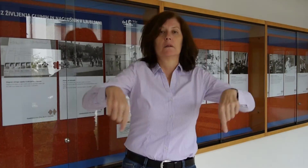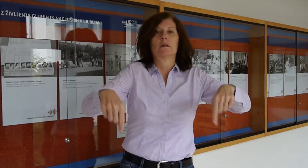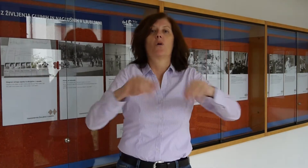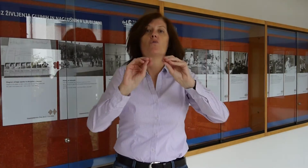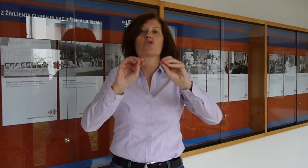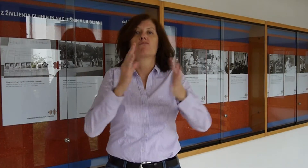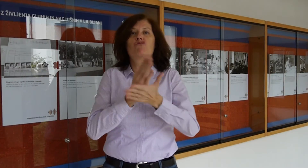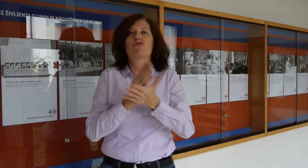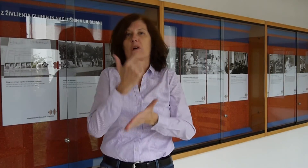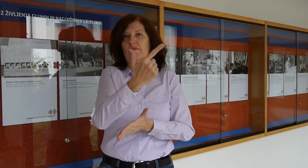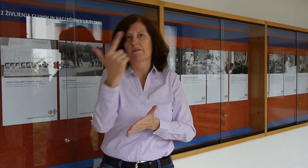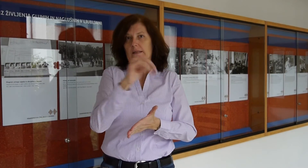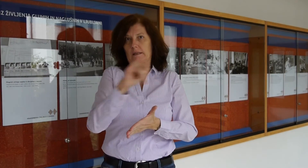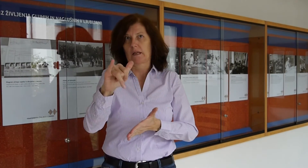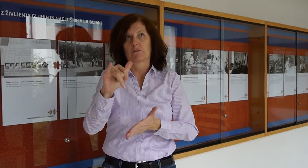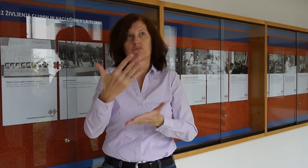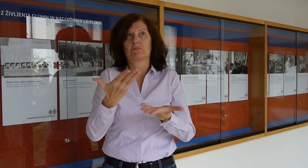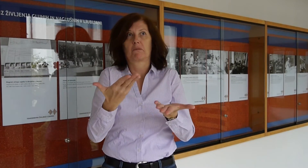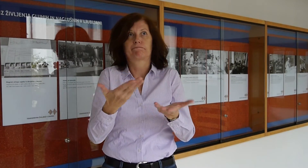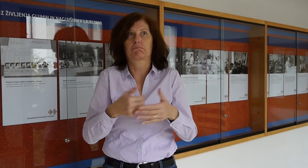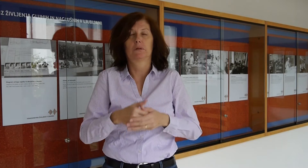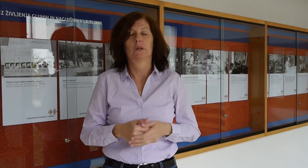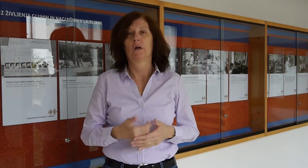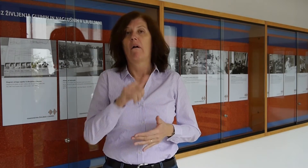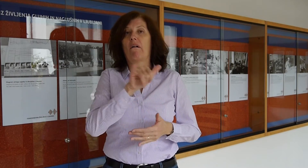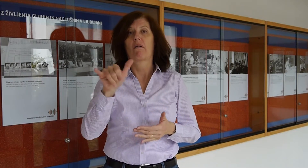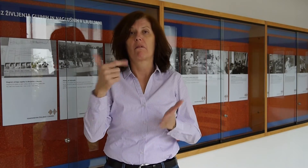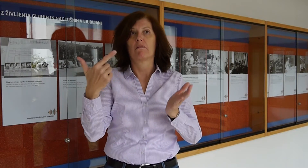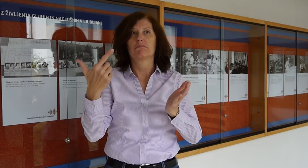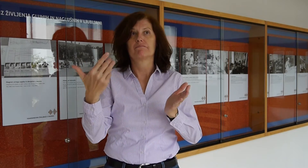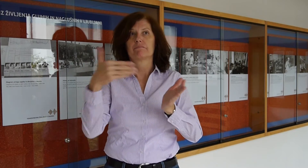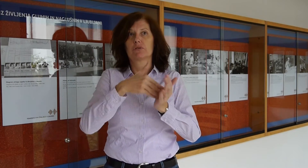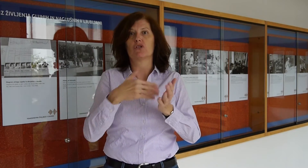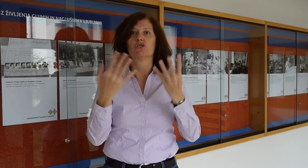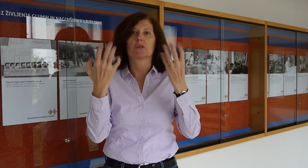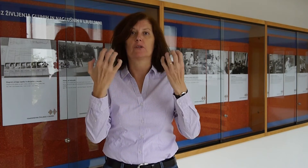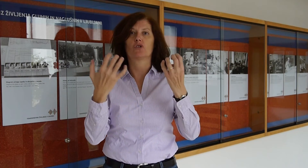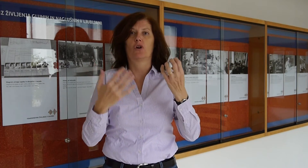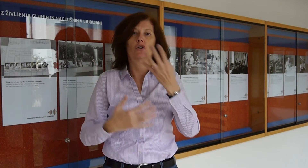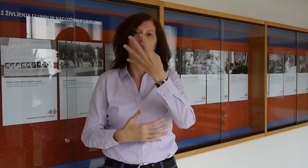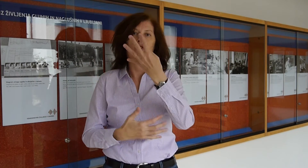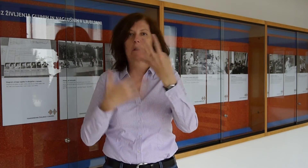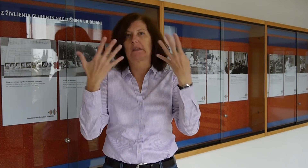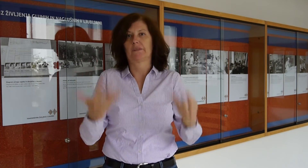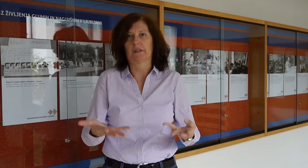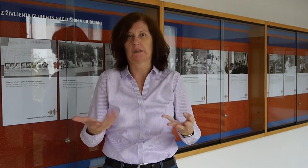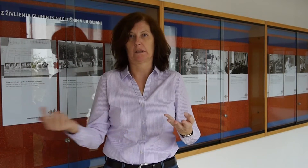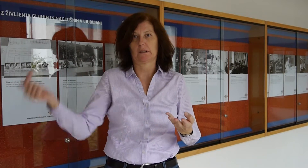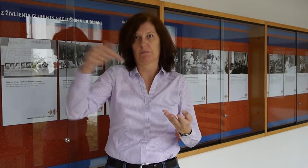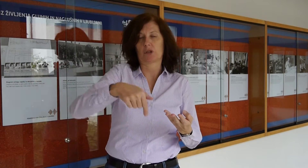I have been teaching here at the Institute for 22 years, from 1994.